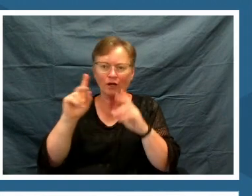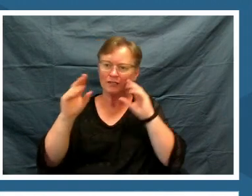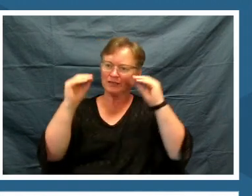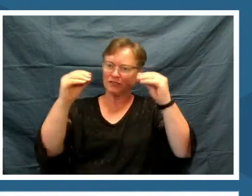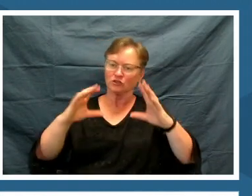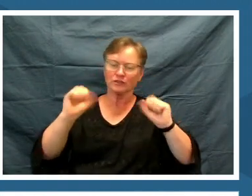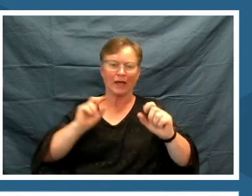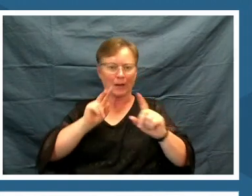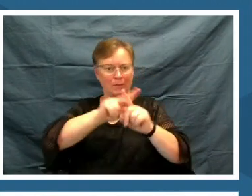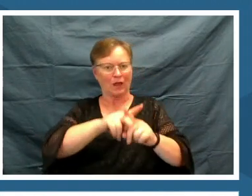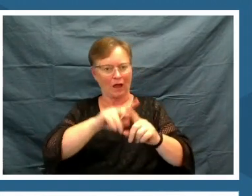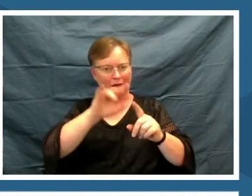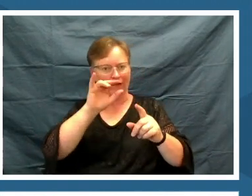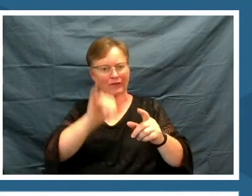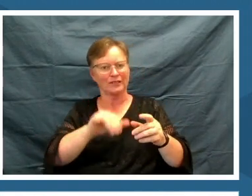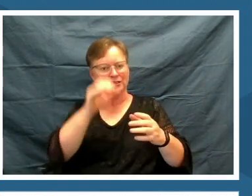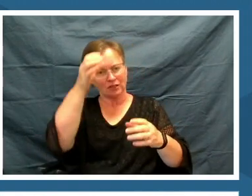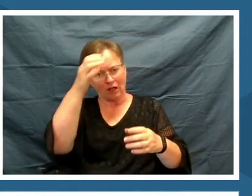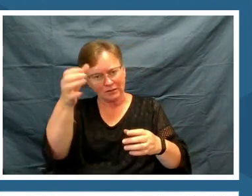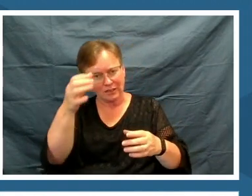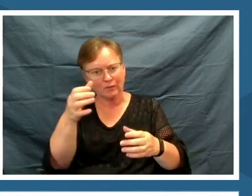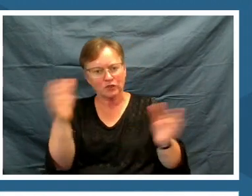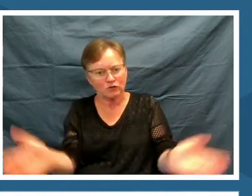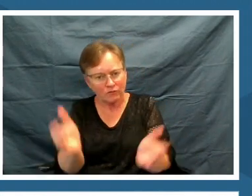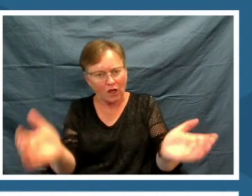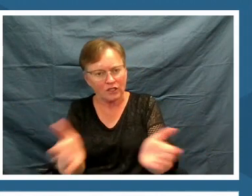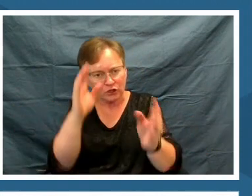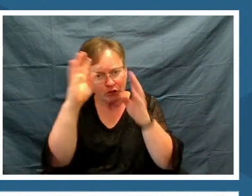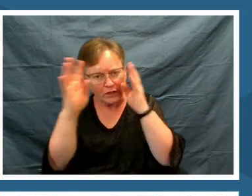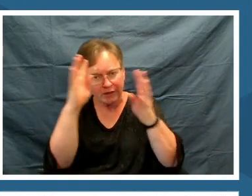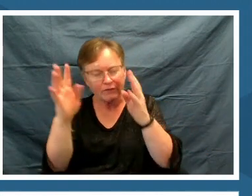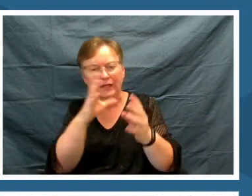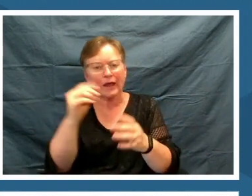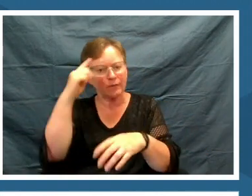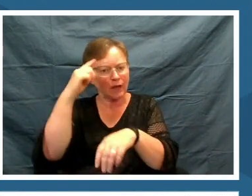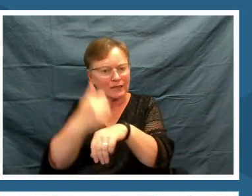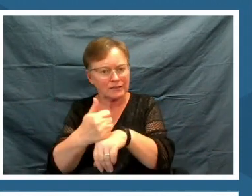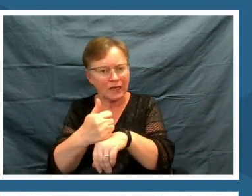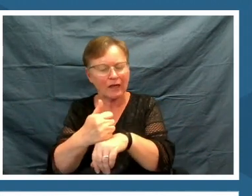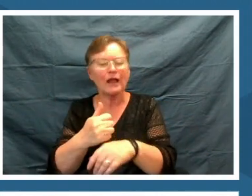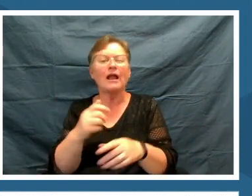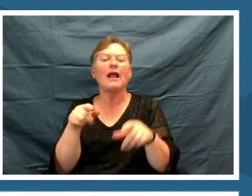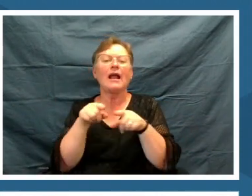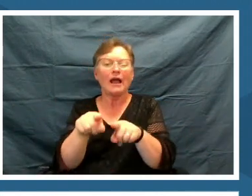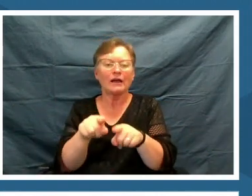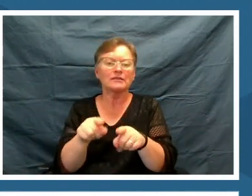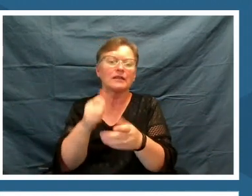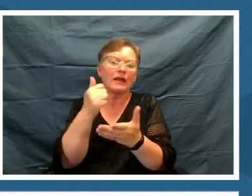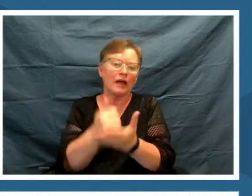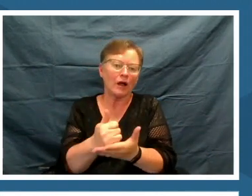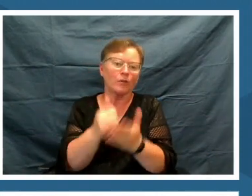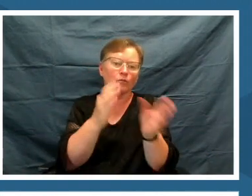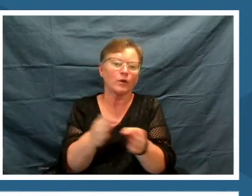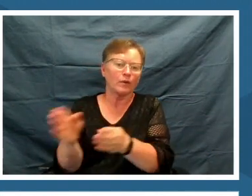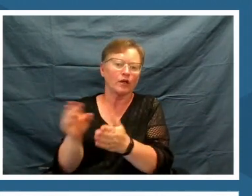creativity and the inventive mindset as they help prepare their students to